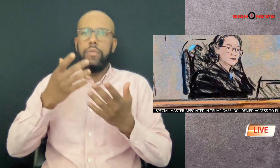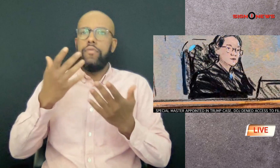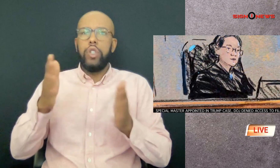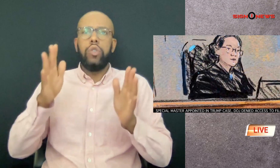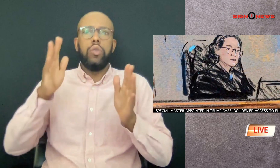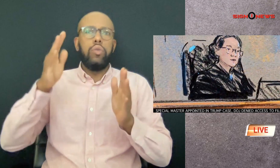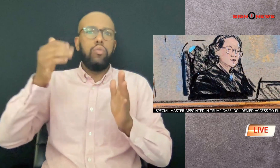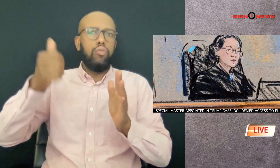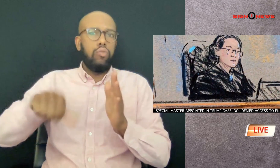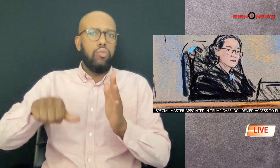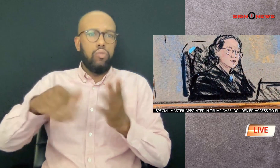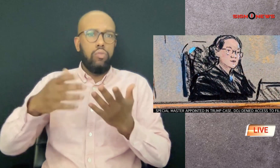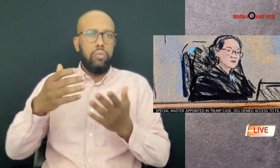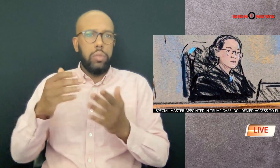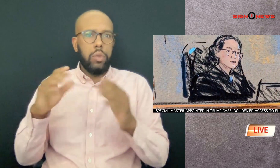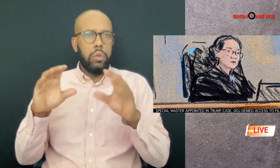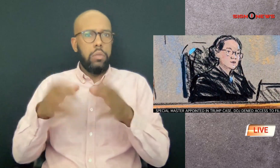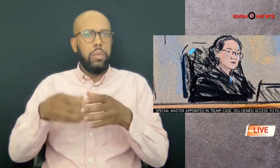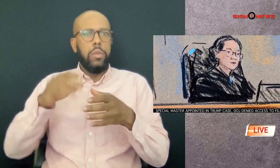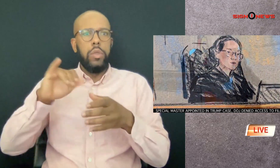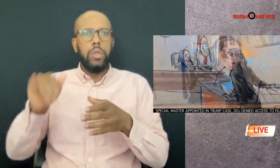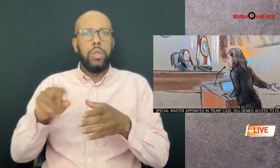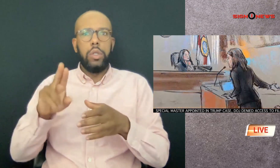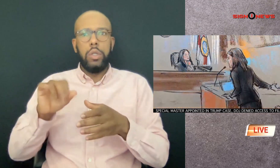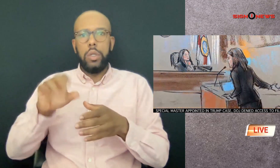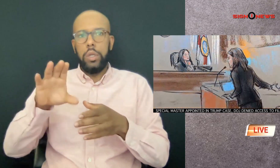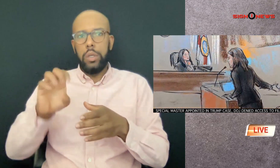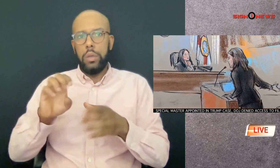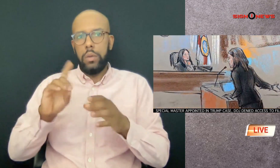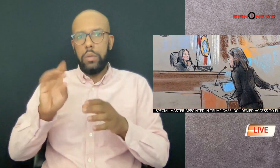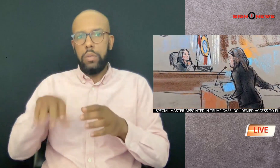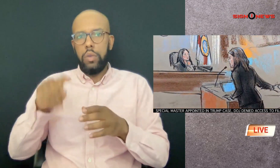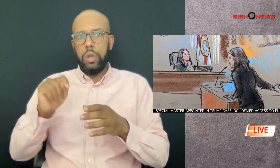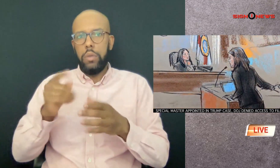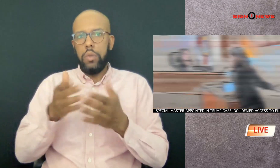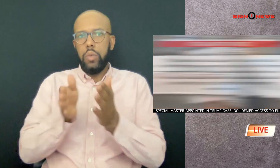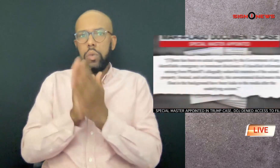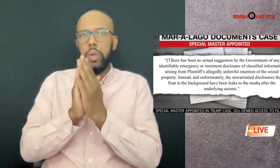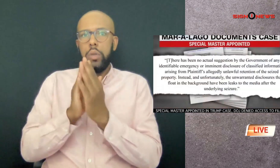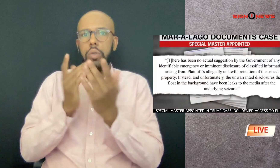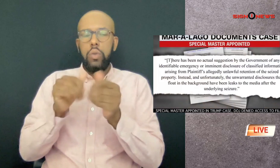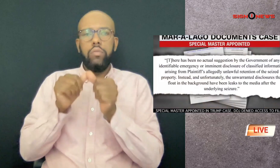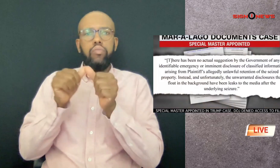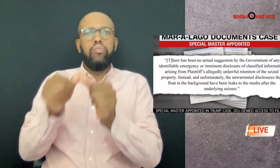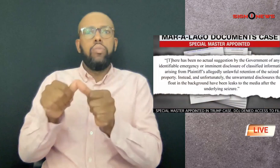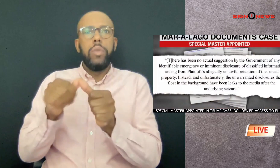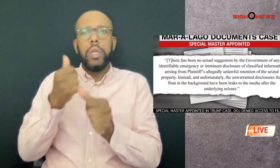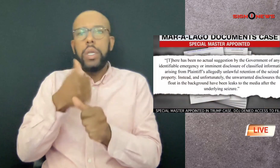but in addition to appointing Dearie the federal judge rejected the Justice Department's request